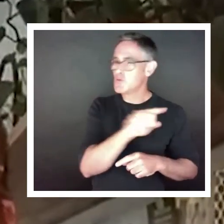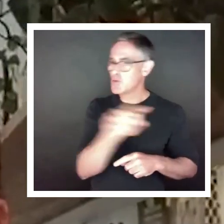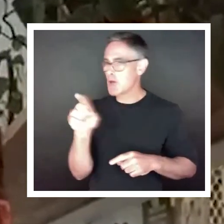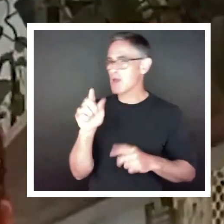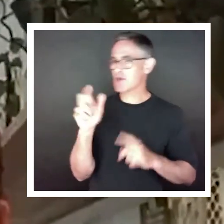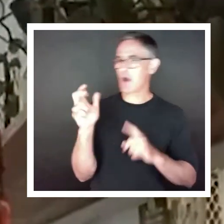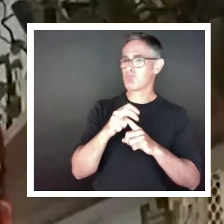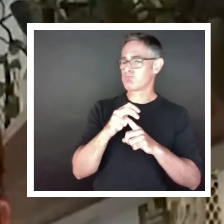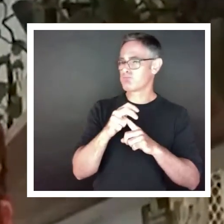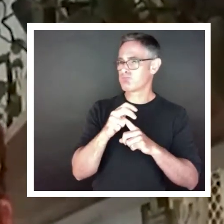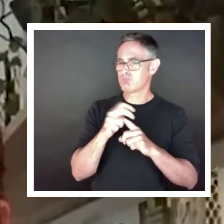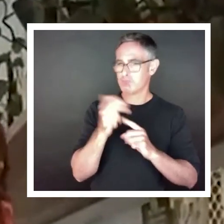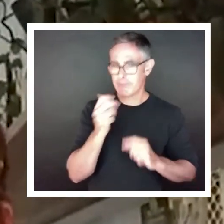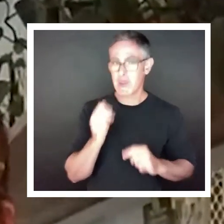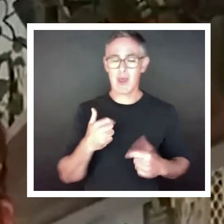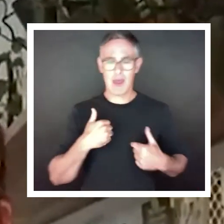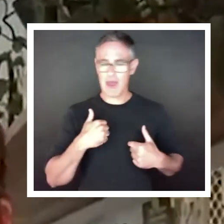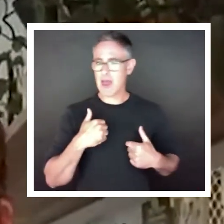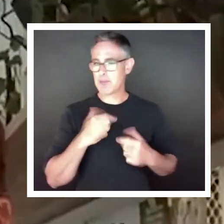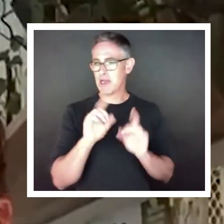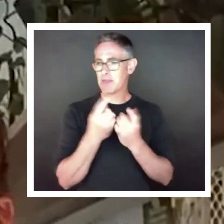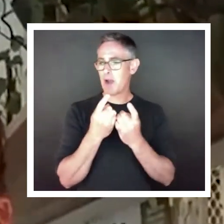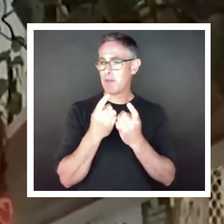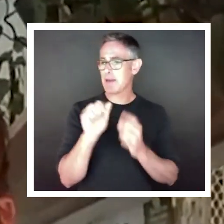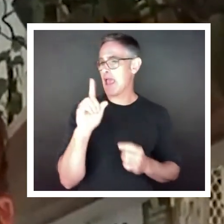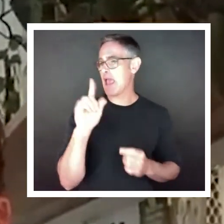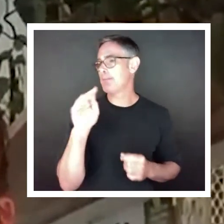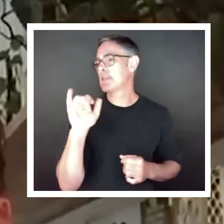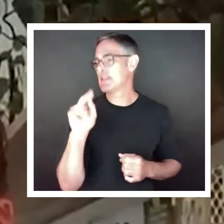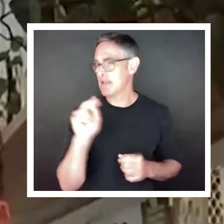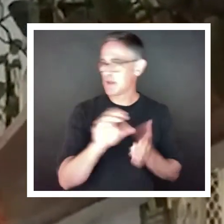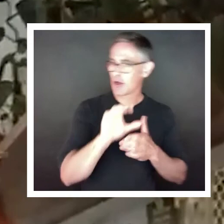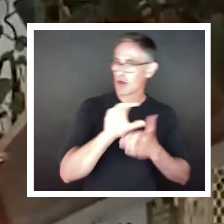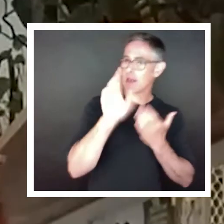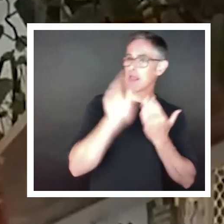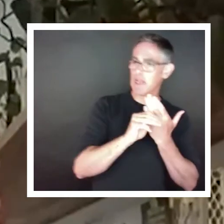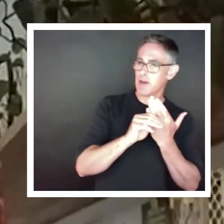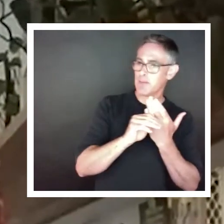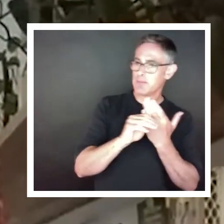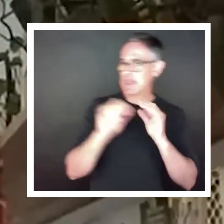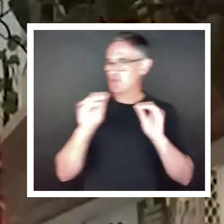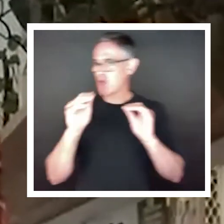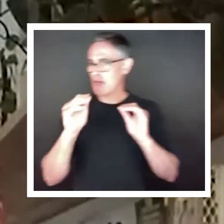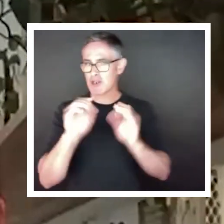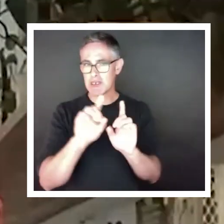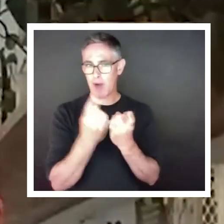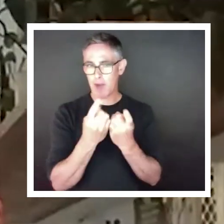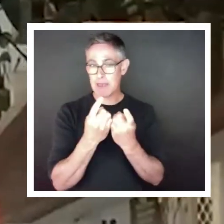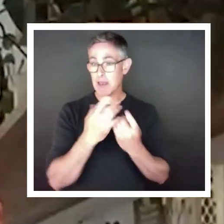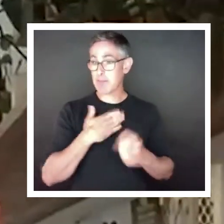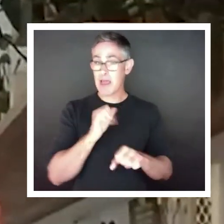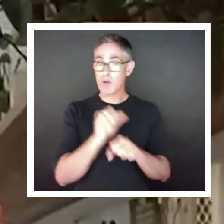I'm a Department Admin in the Curriculum and Instruction department. Through my work, I'm aware not just of your academic